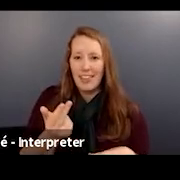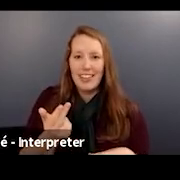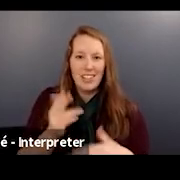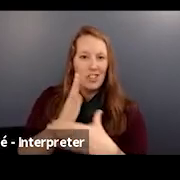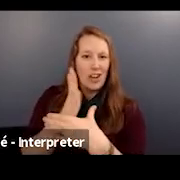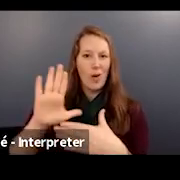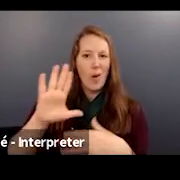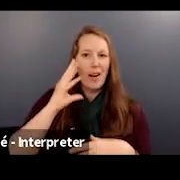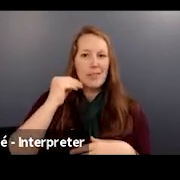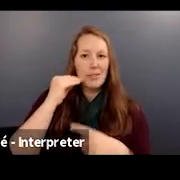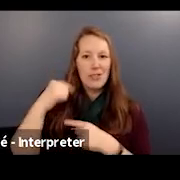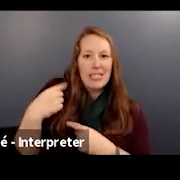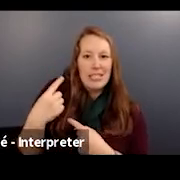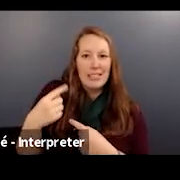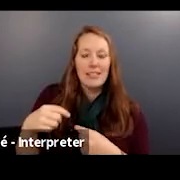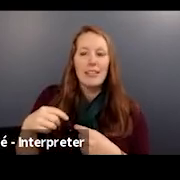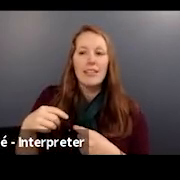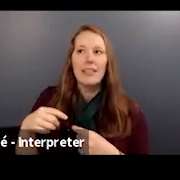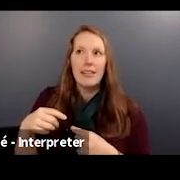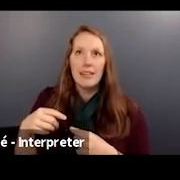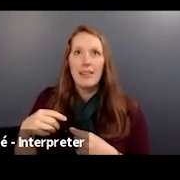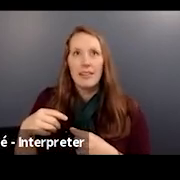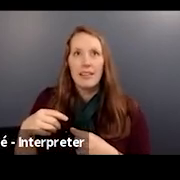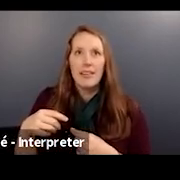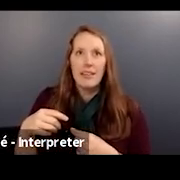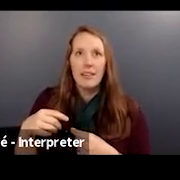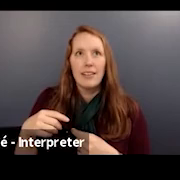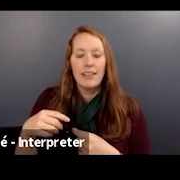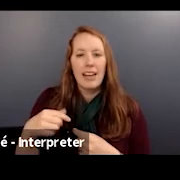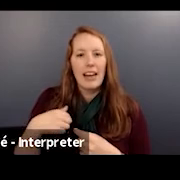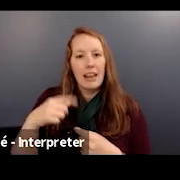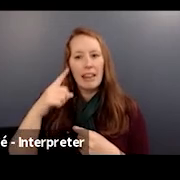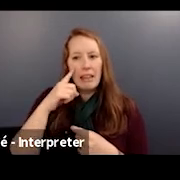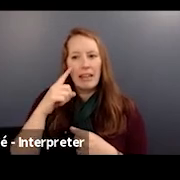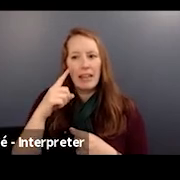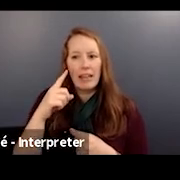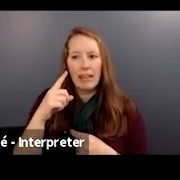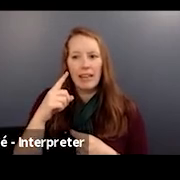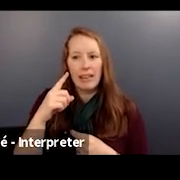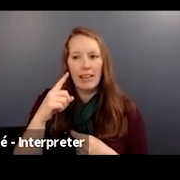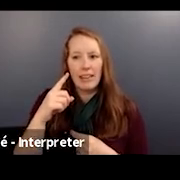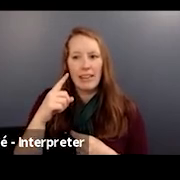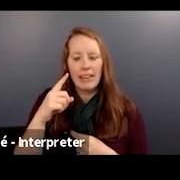has really had that time to figure out your own identity,